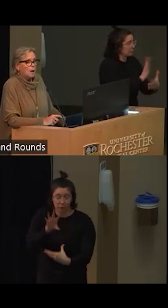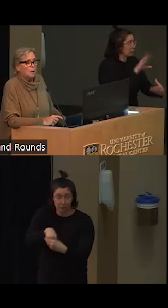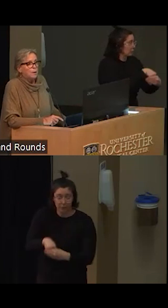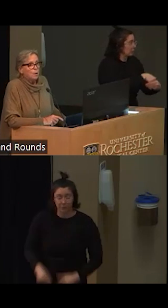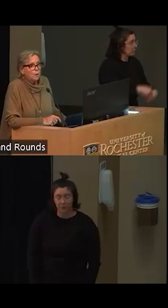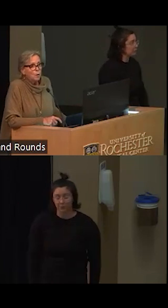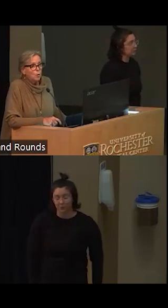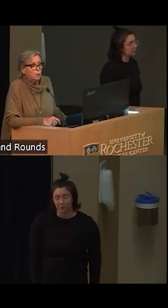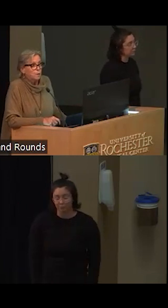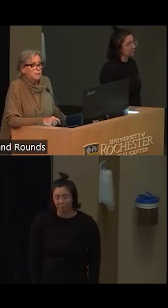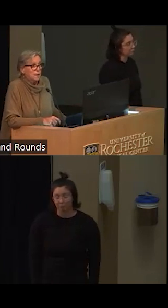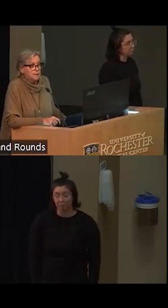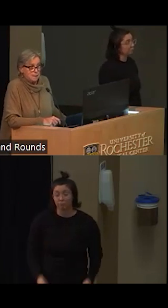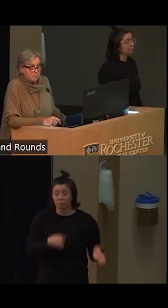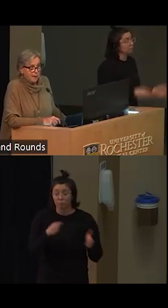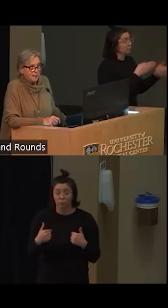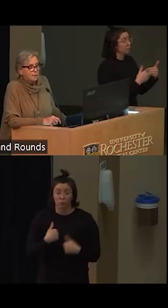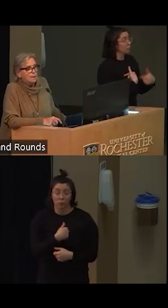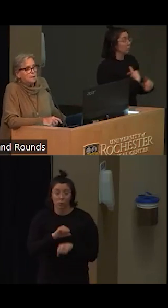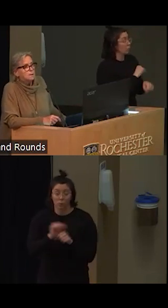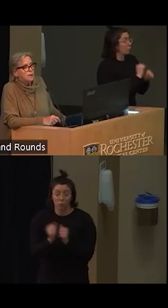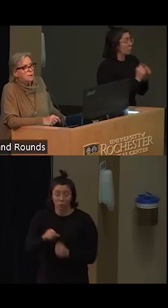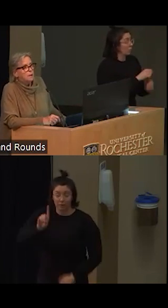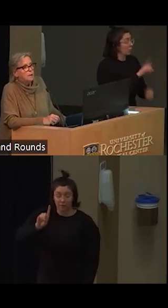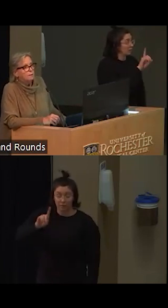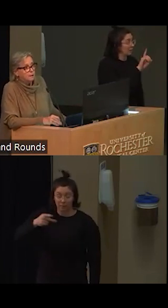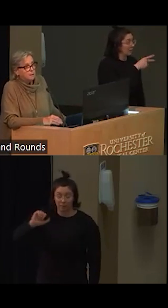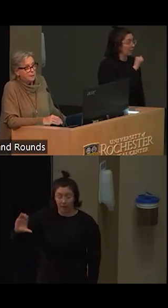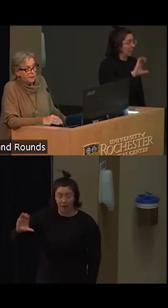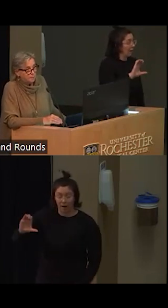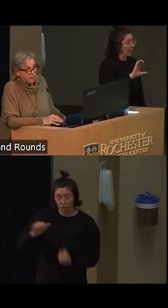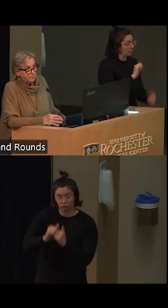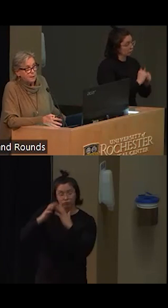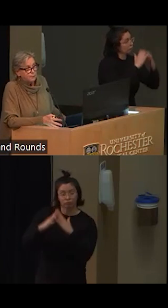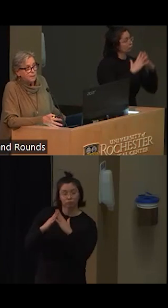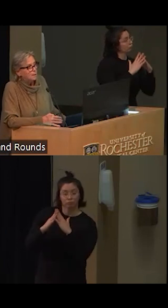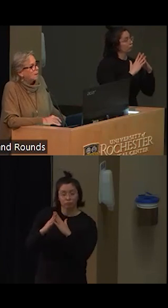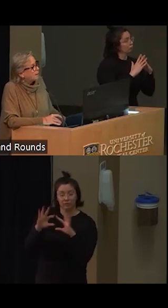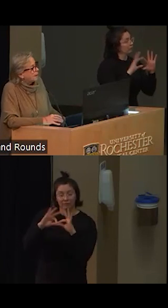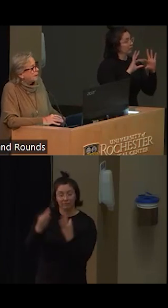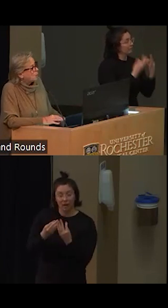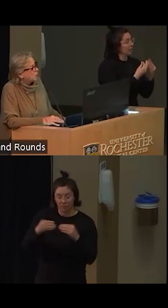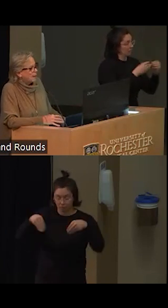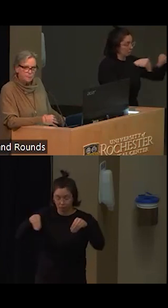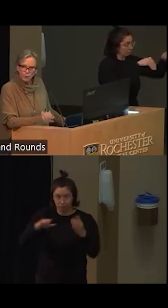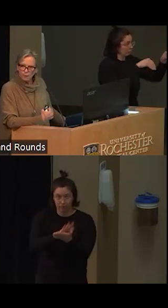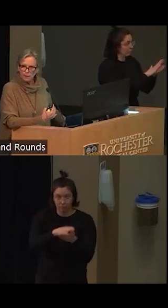uh we also worked with Deepak in developing a family pet pamphlet that would kind of provide